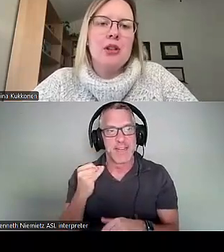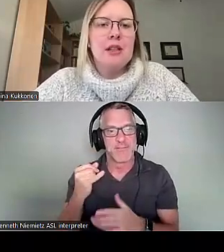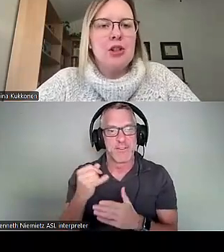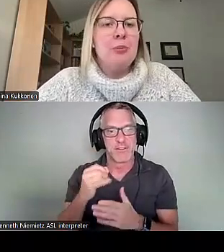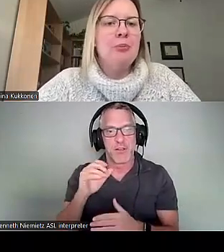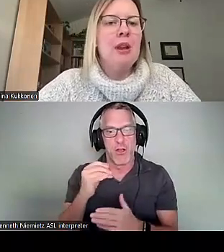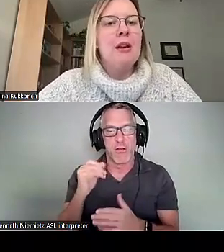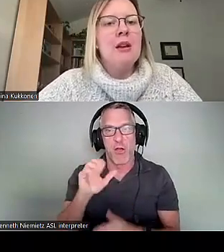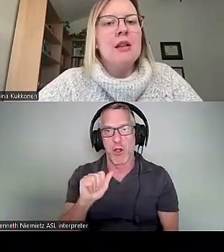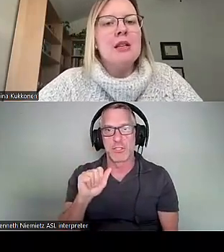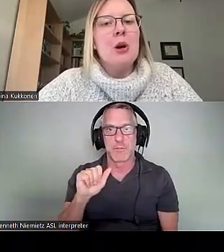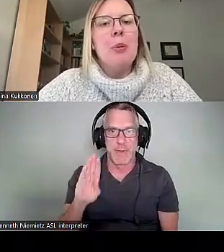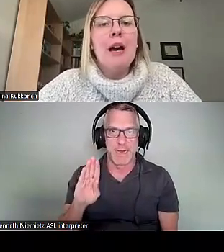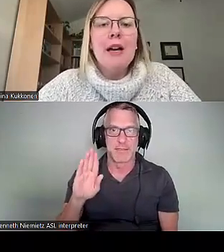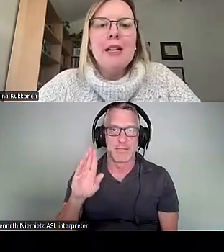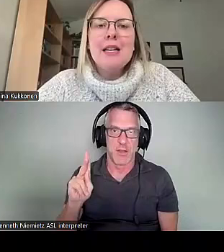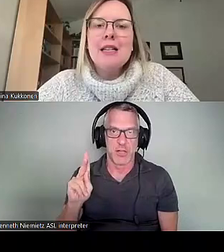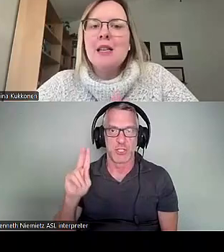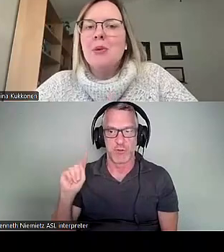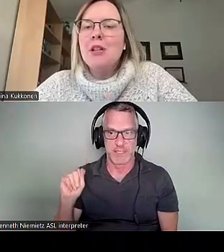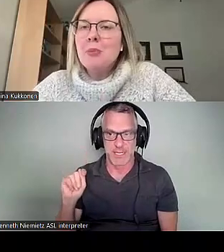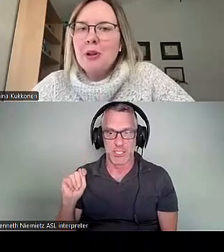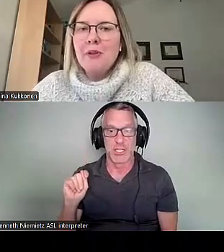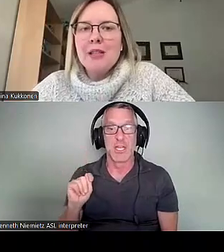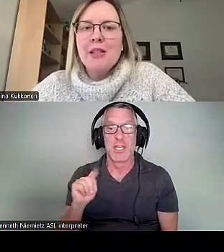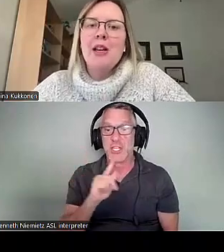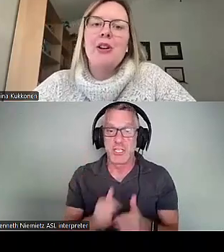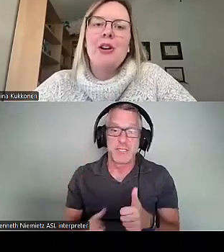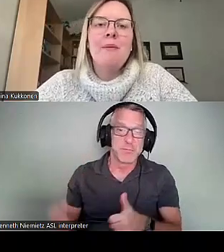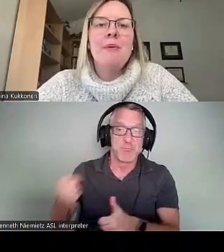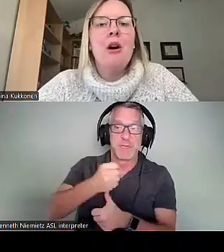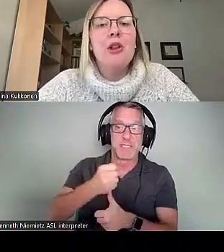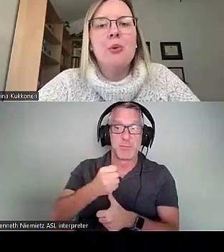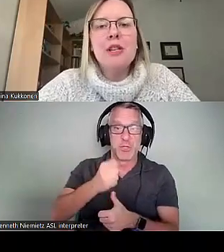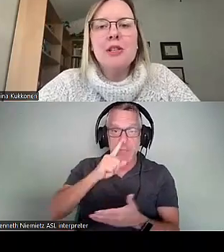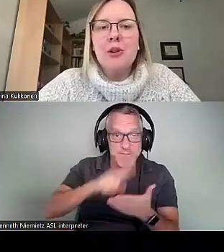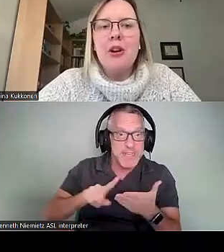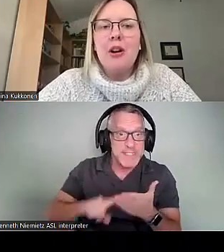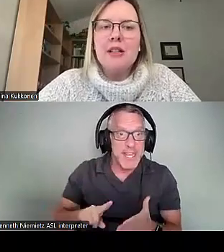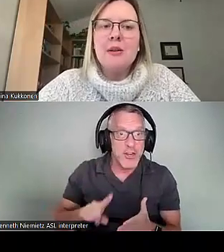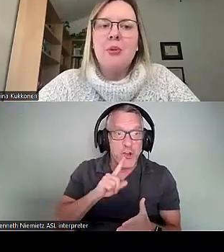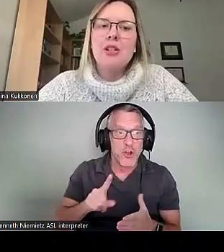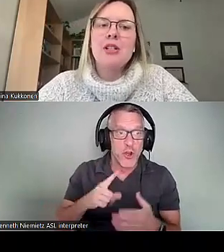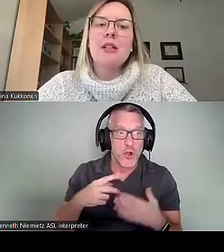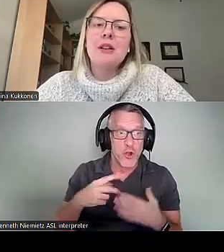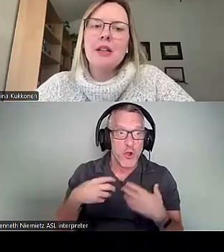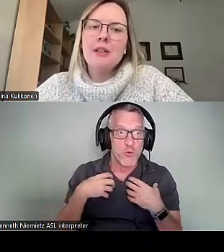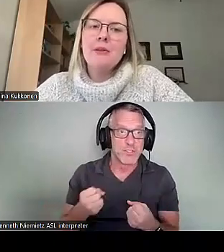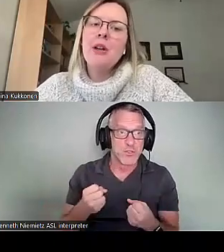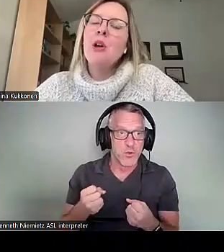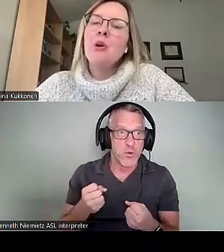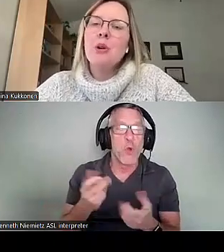translation. Patty is the principal investigator on the Restoring Autism Project and Collective,